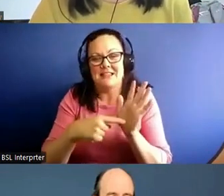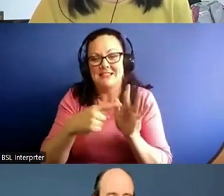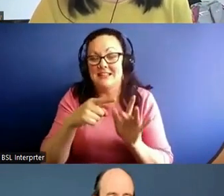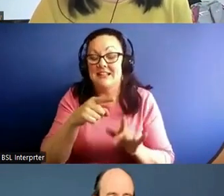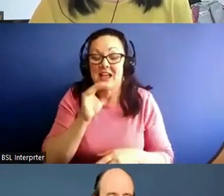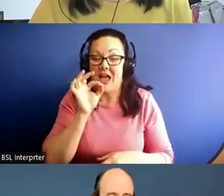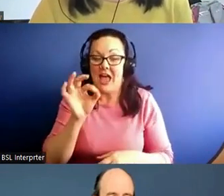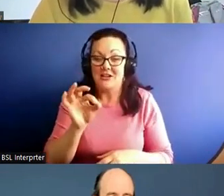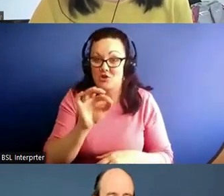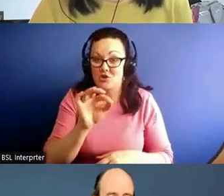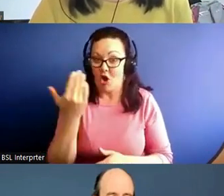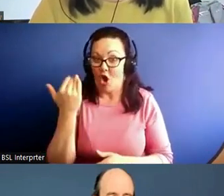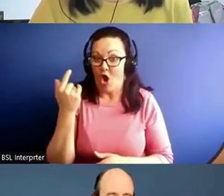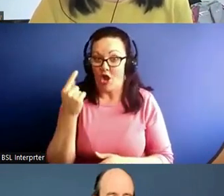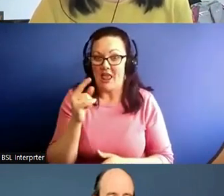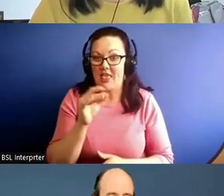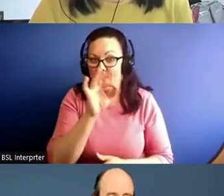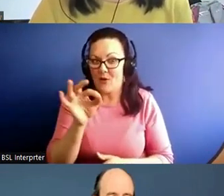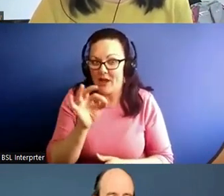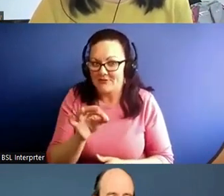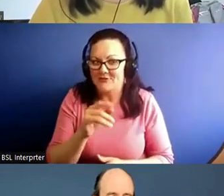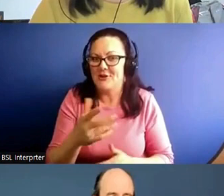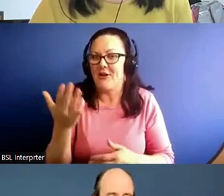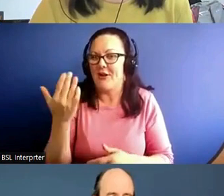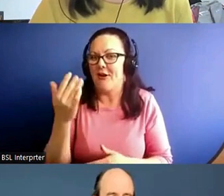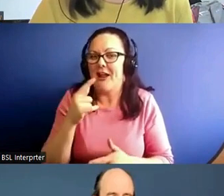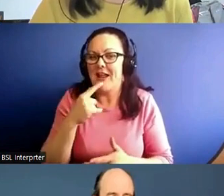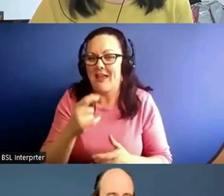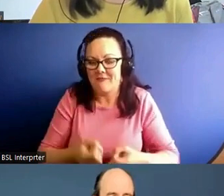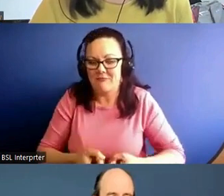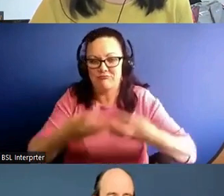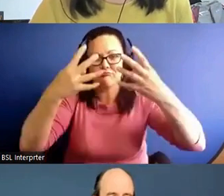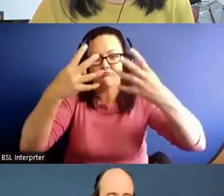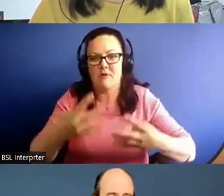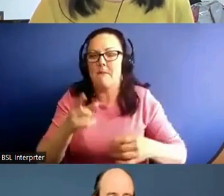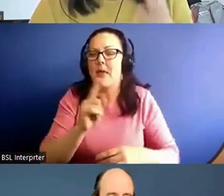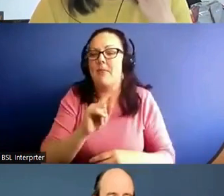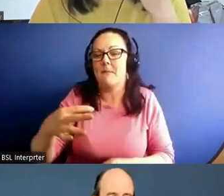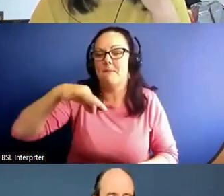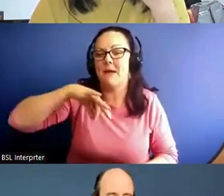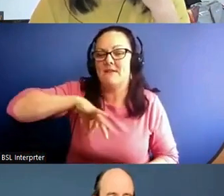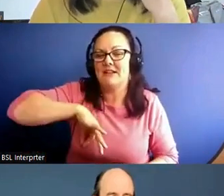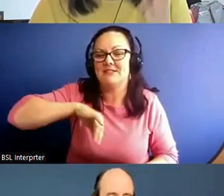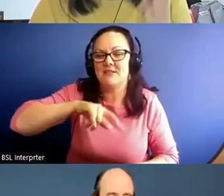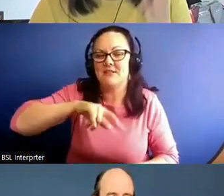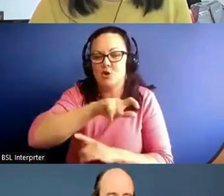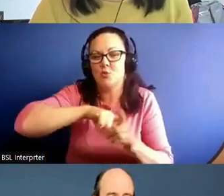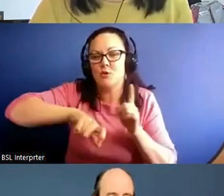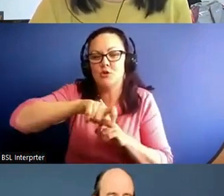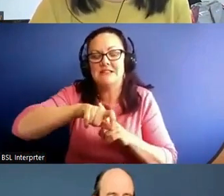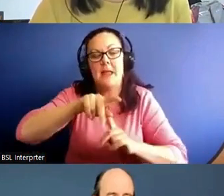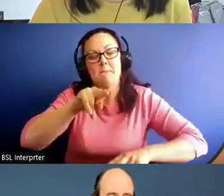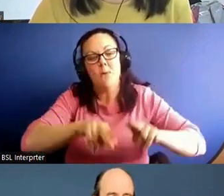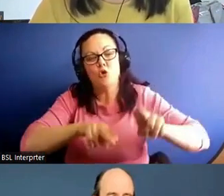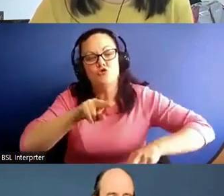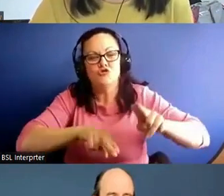to populate question around the benefits of community led evaluation and monitoring. If you haven't done so or